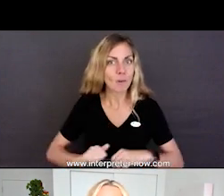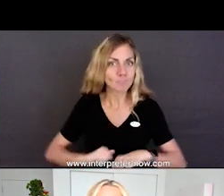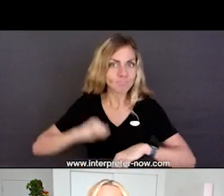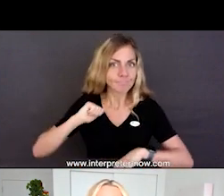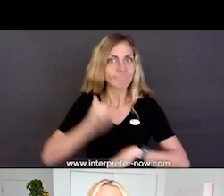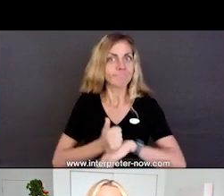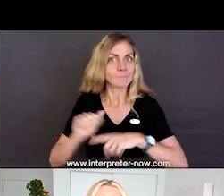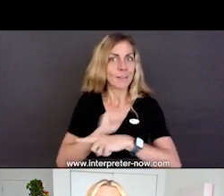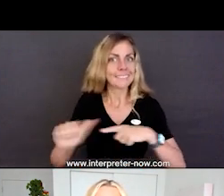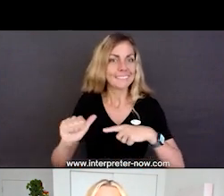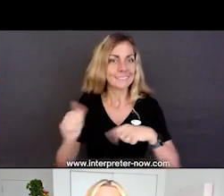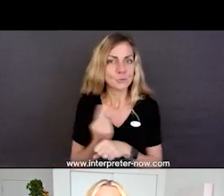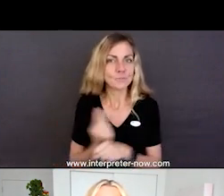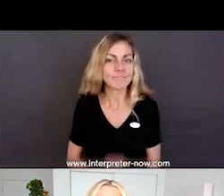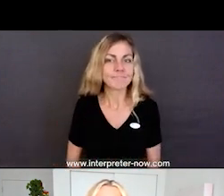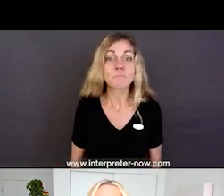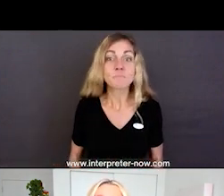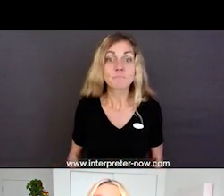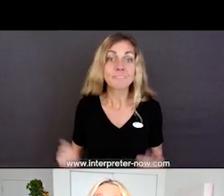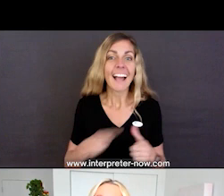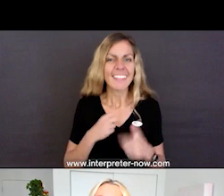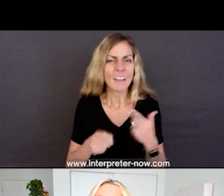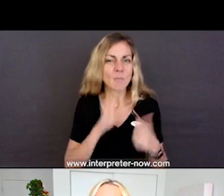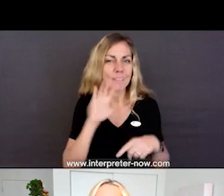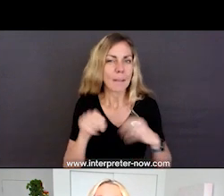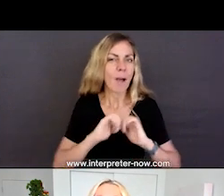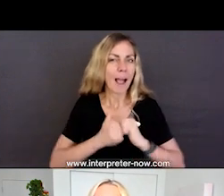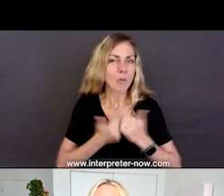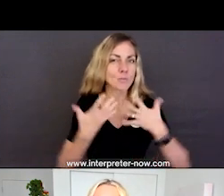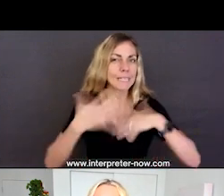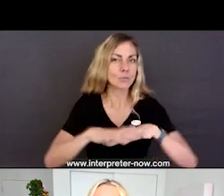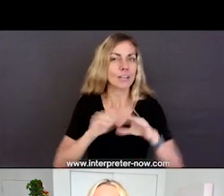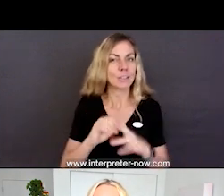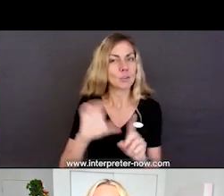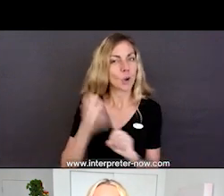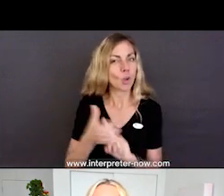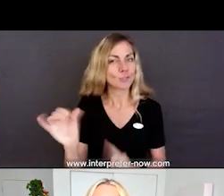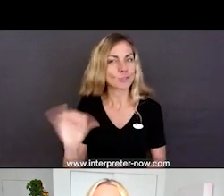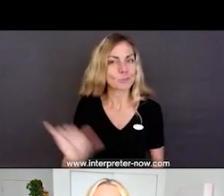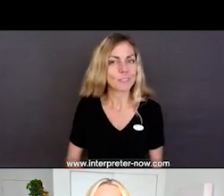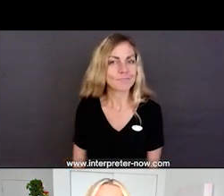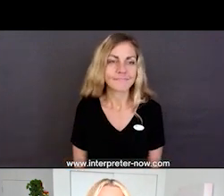and we'll put it all into practice. Then we will talk about integrating this into your culture as well.